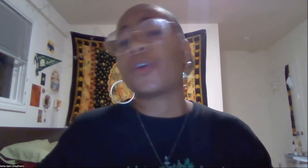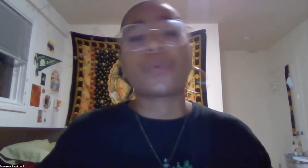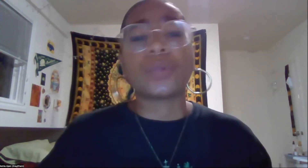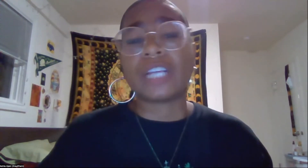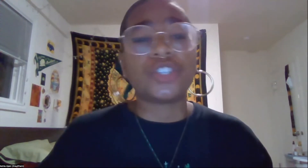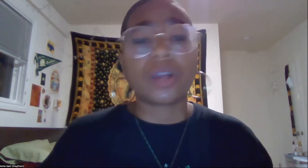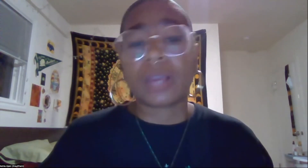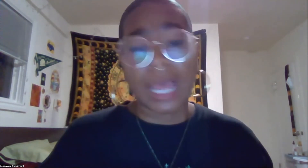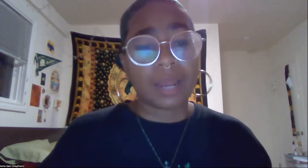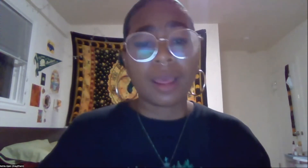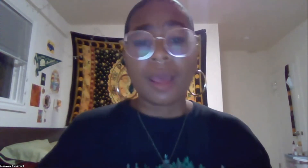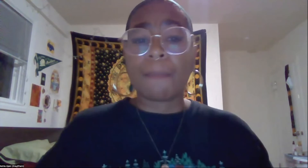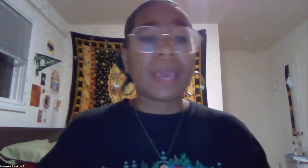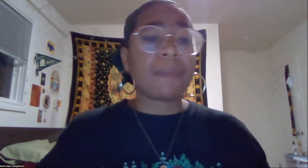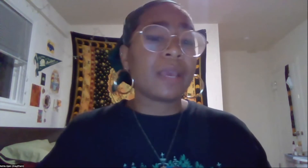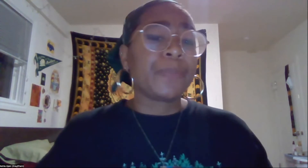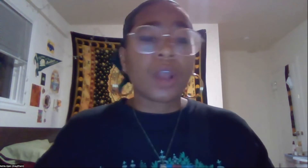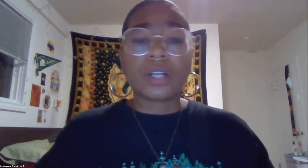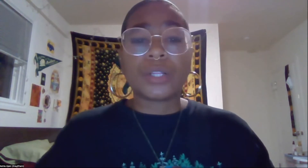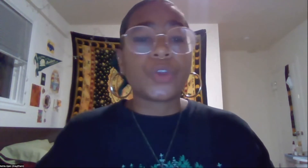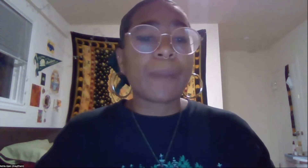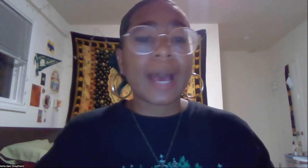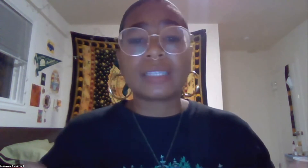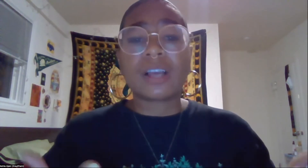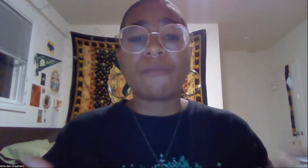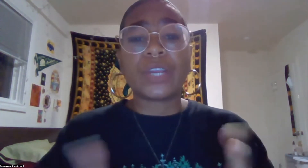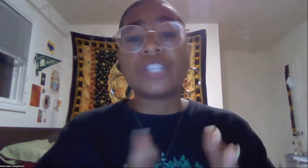your throat like sugarcane. Baby, our colonial pasts comfort each